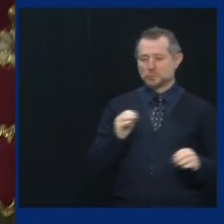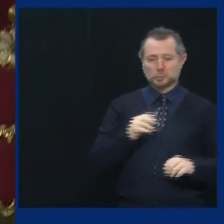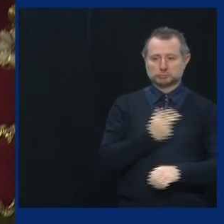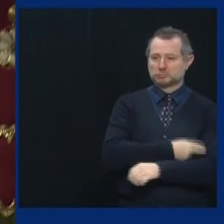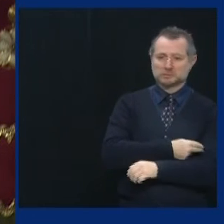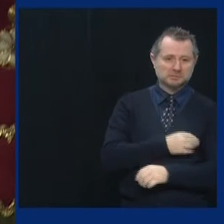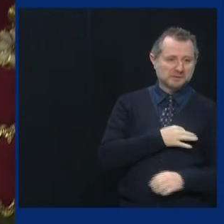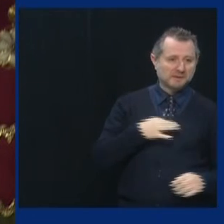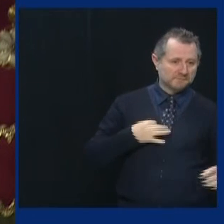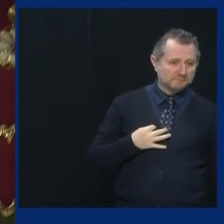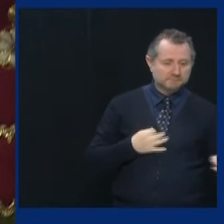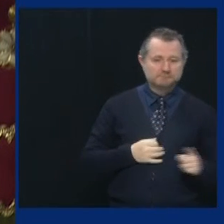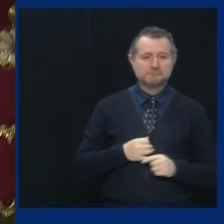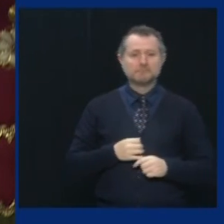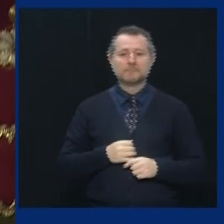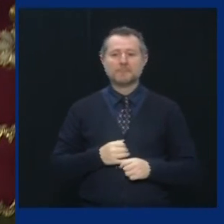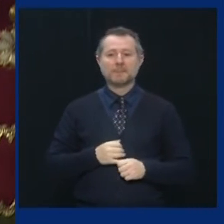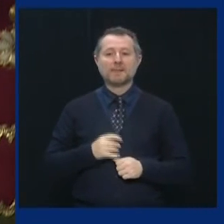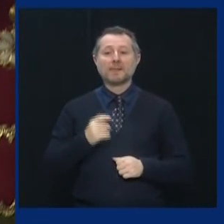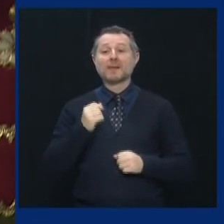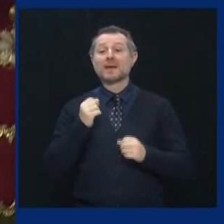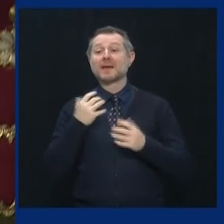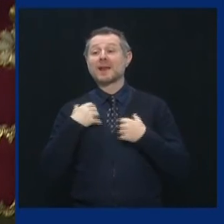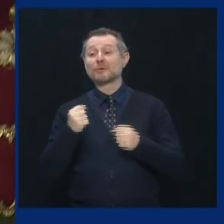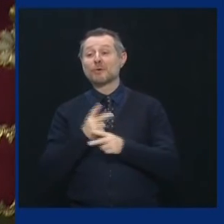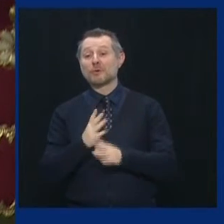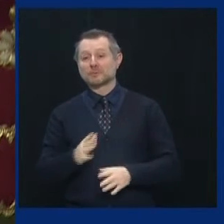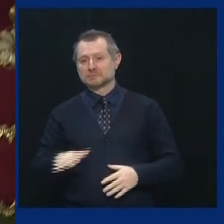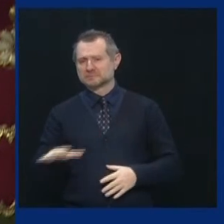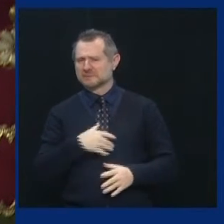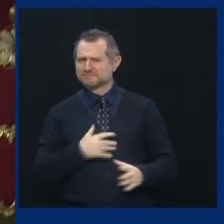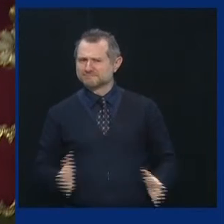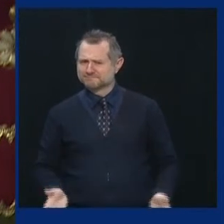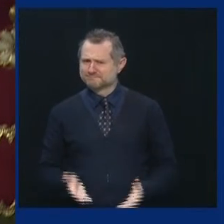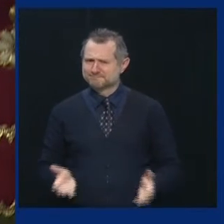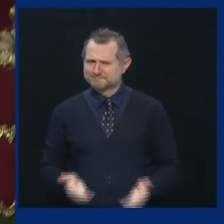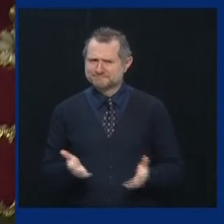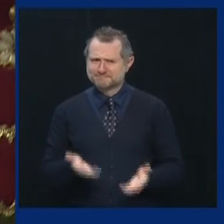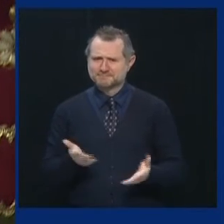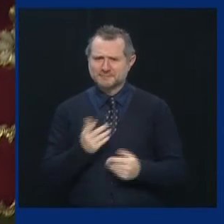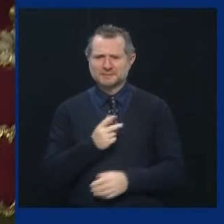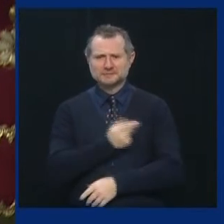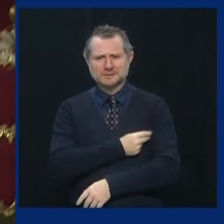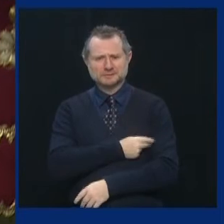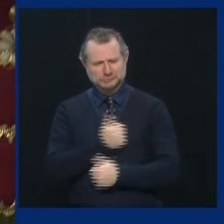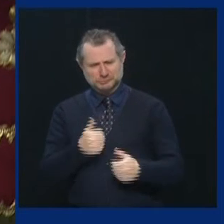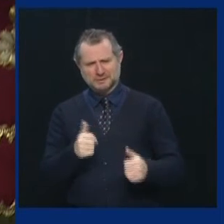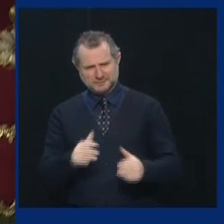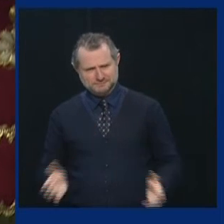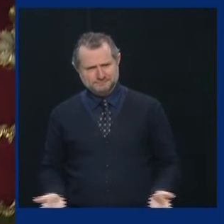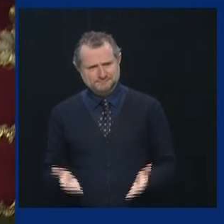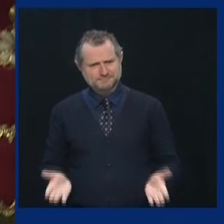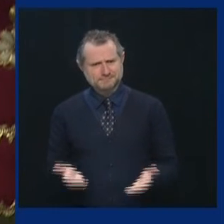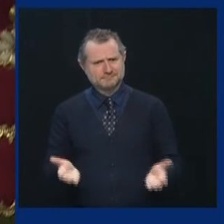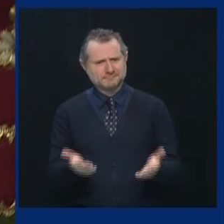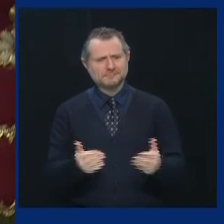IT'S ABOUT 10 BRS OF THE RESIDENTS AND ABOUT 15% OF THE STAFF.